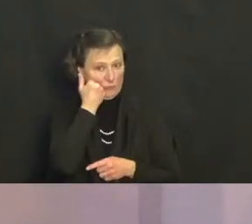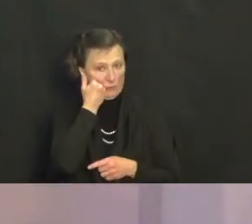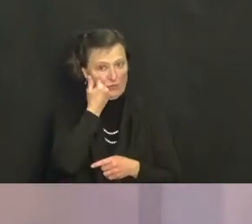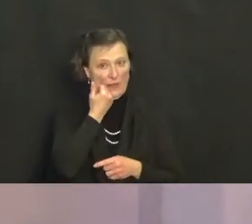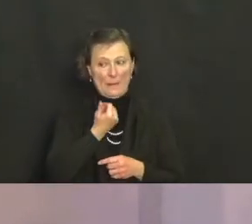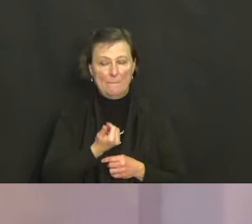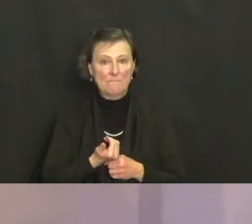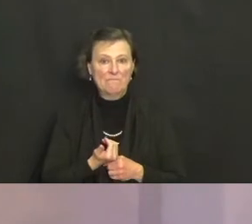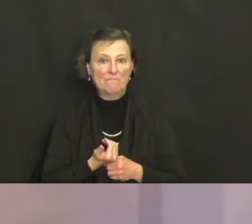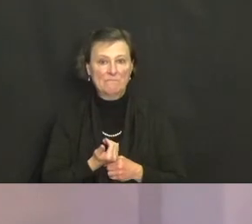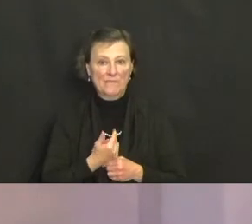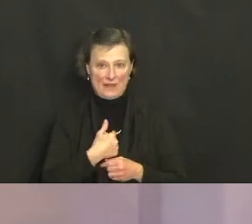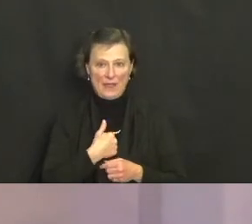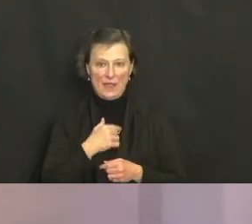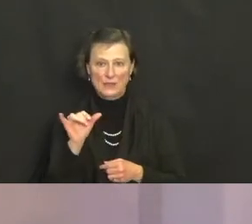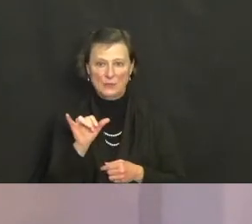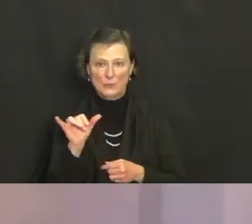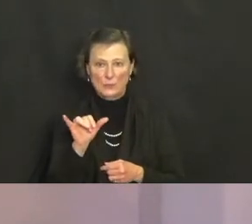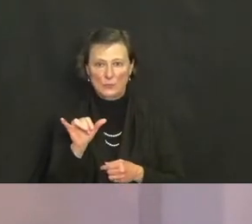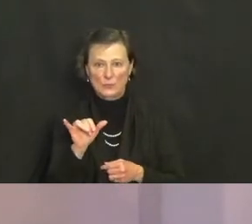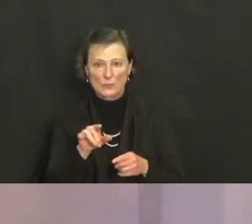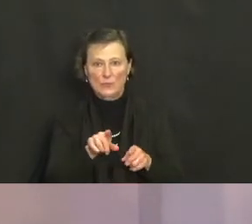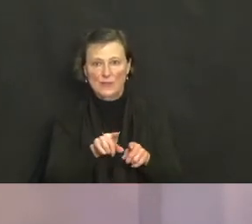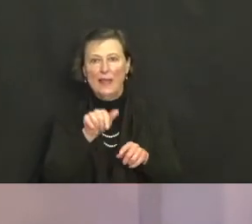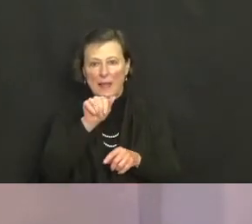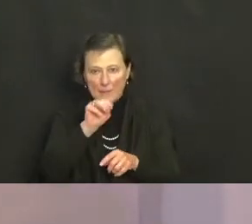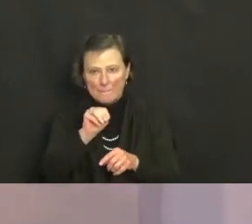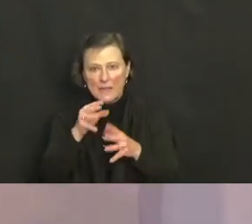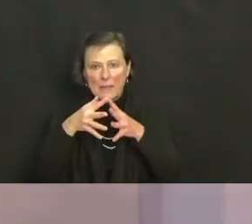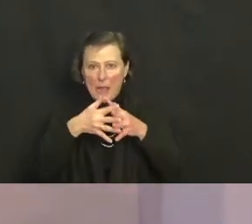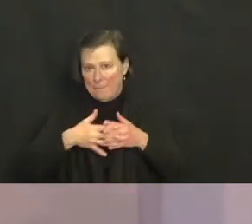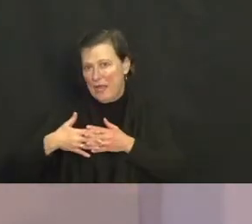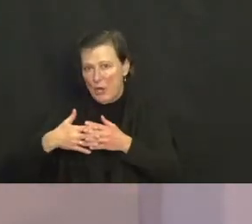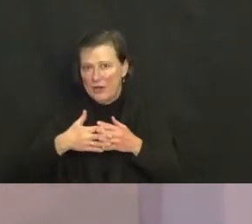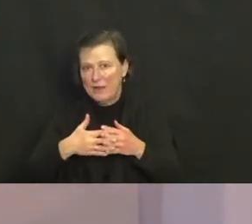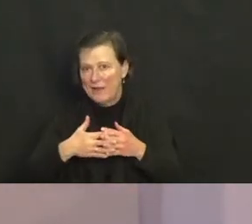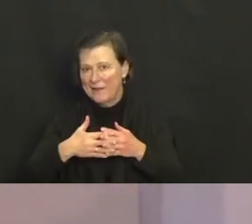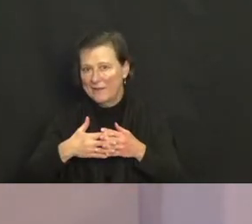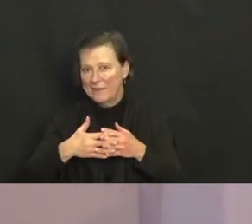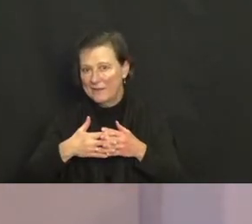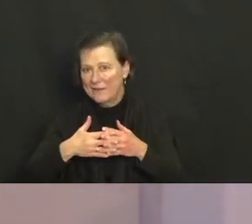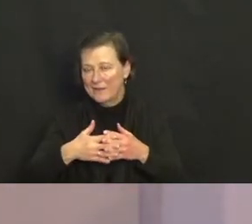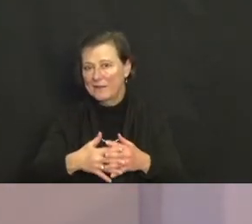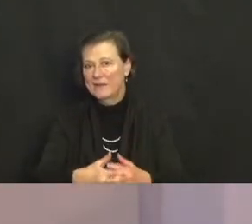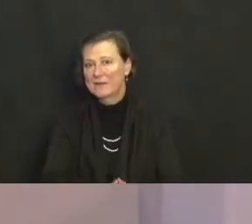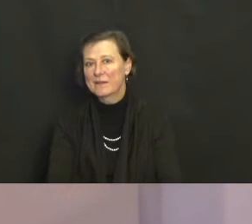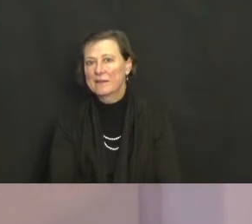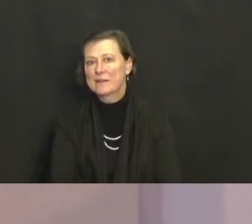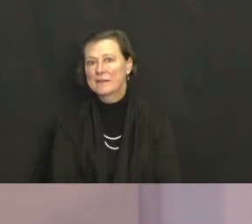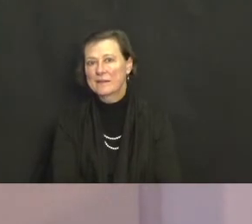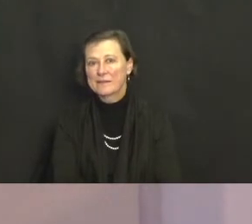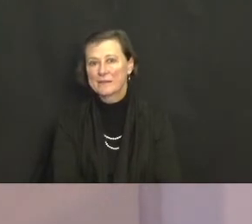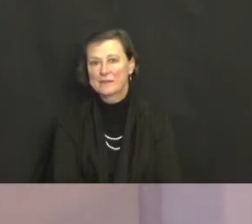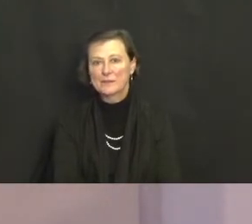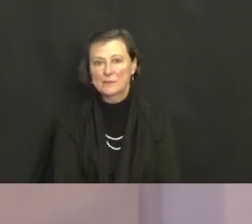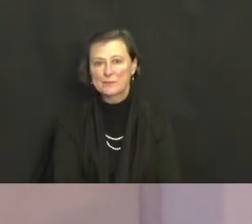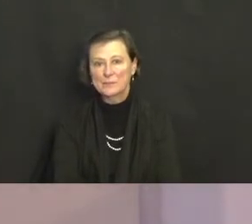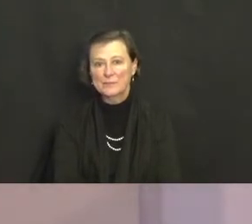I too am America.